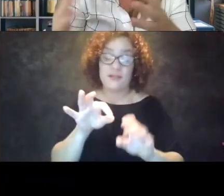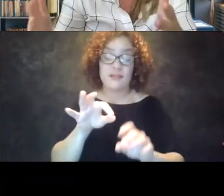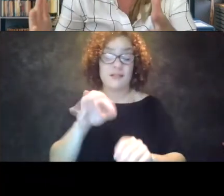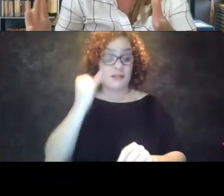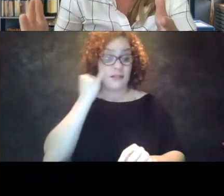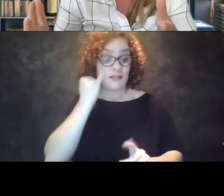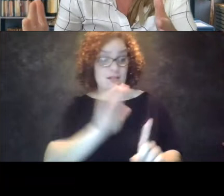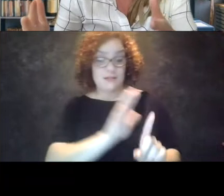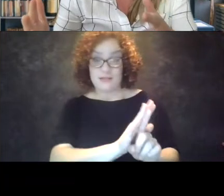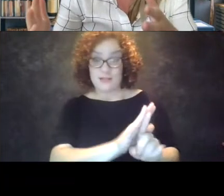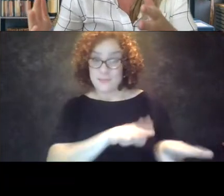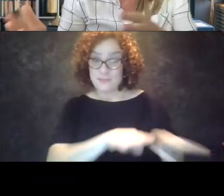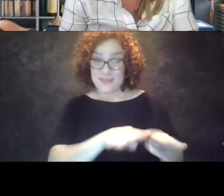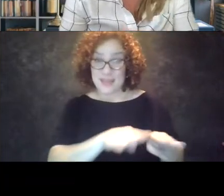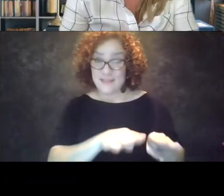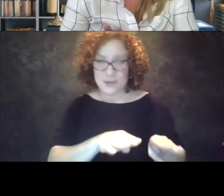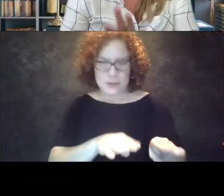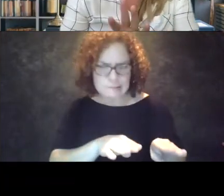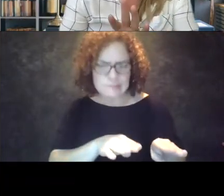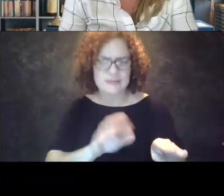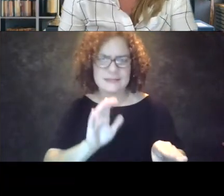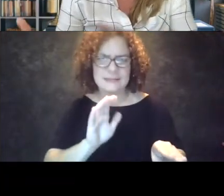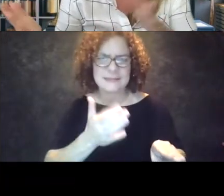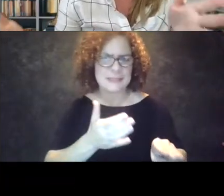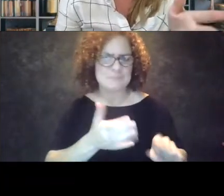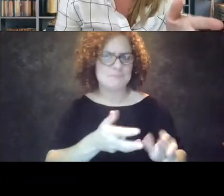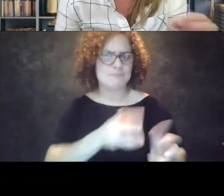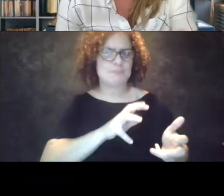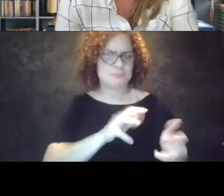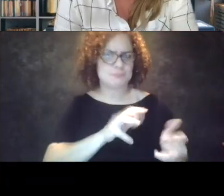the behavior you want, there's probably a reason I would say that they're communicating